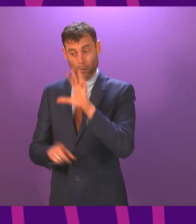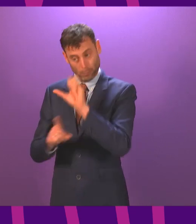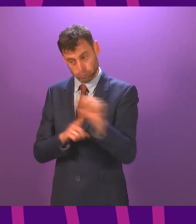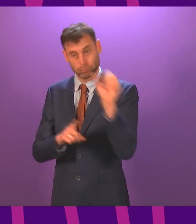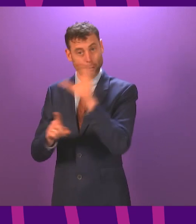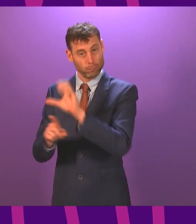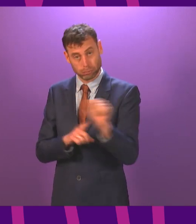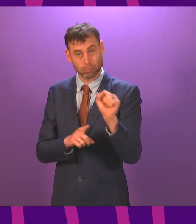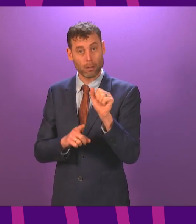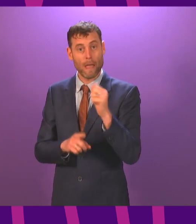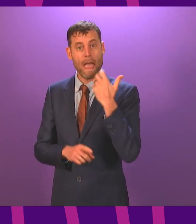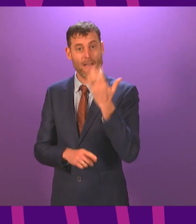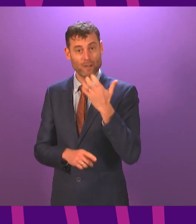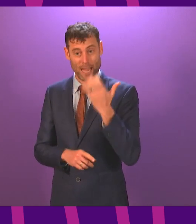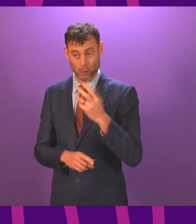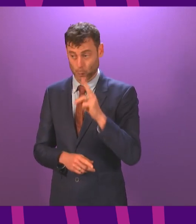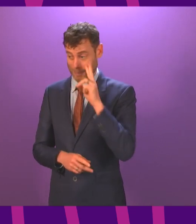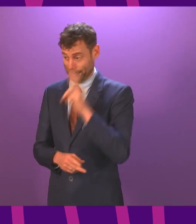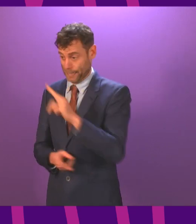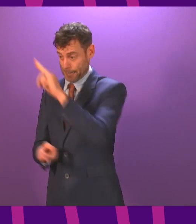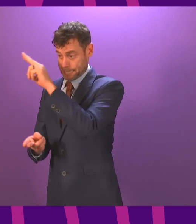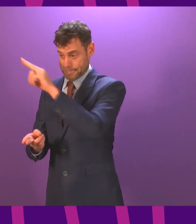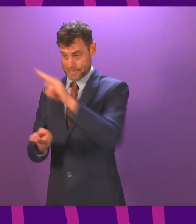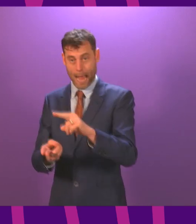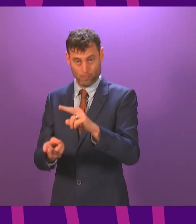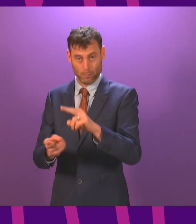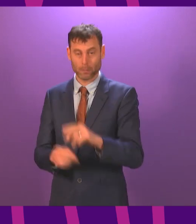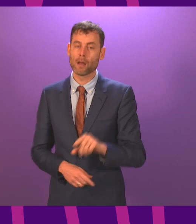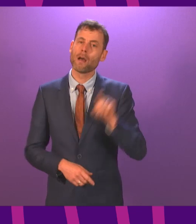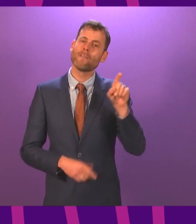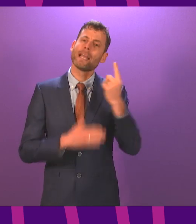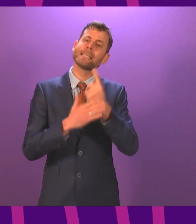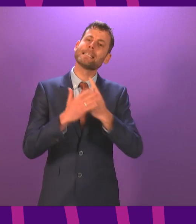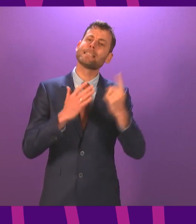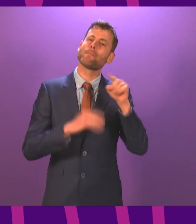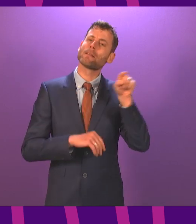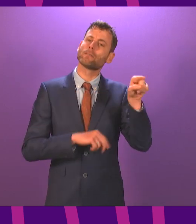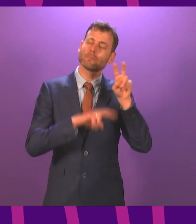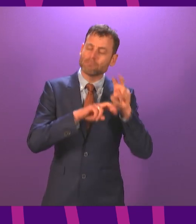is a reduction of more than one fifth. Independent estimates also continue to place the R number